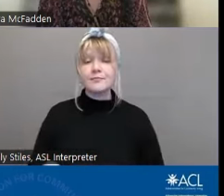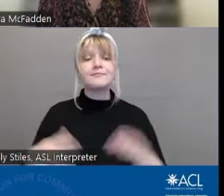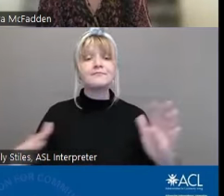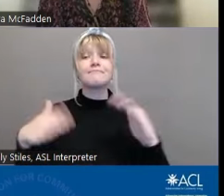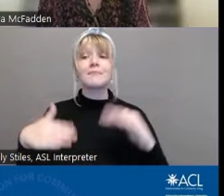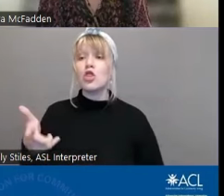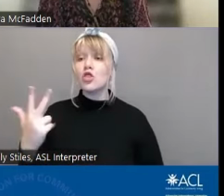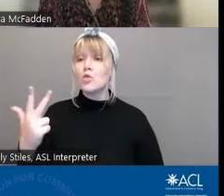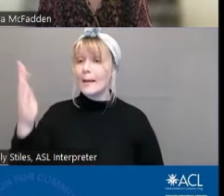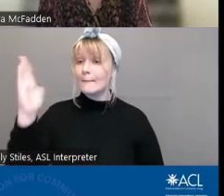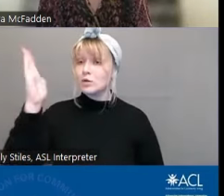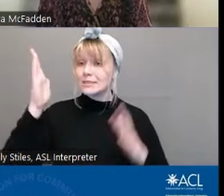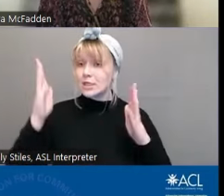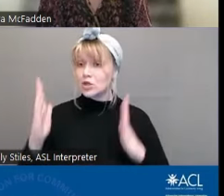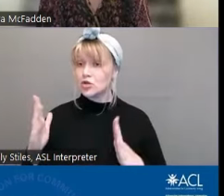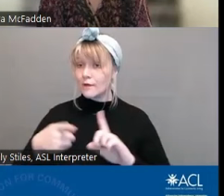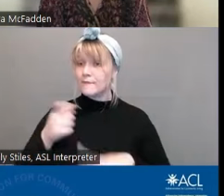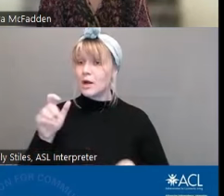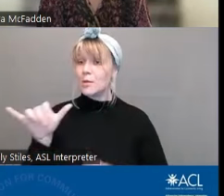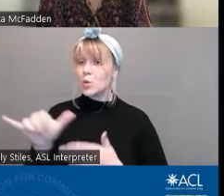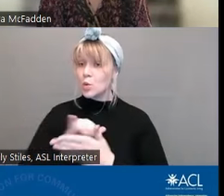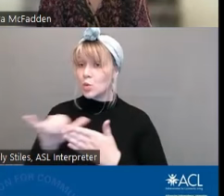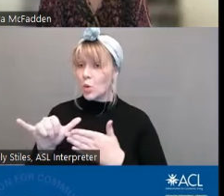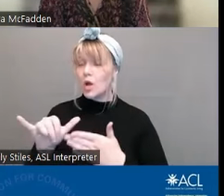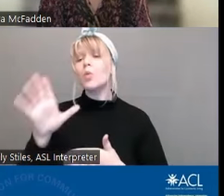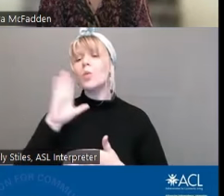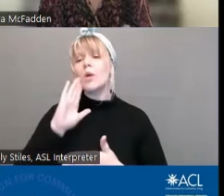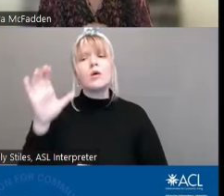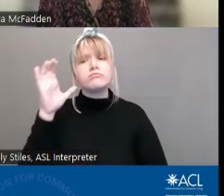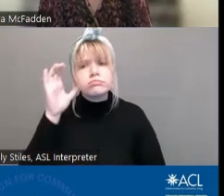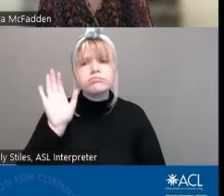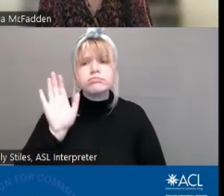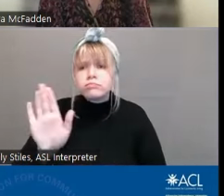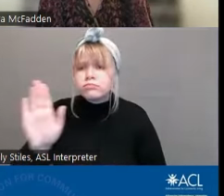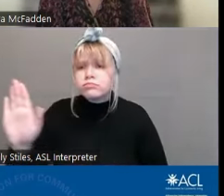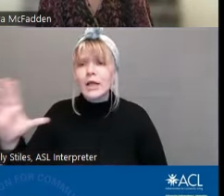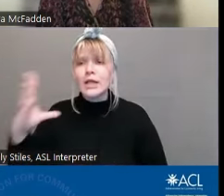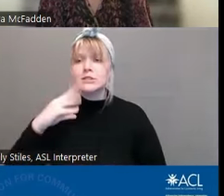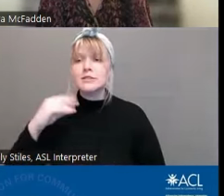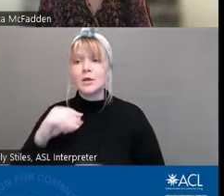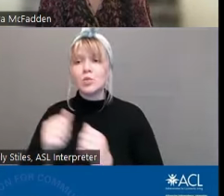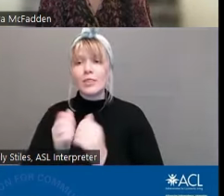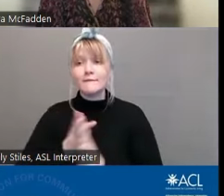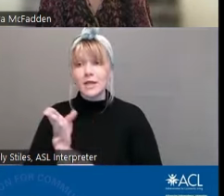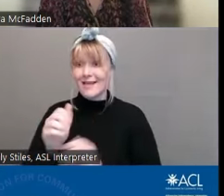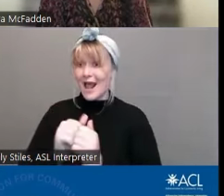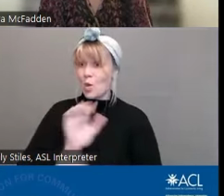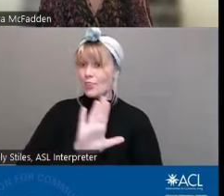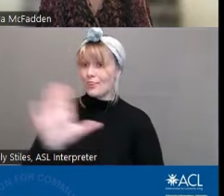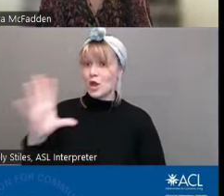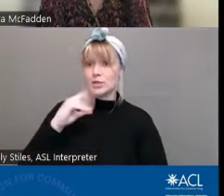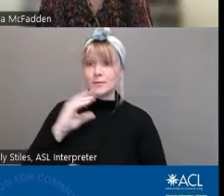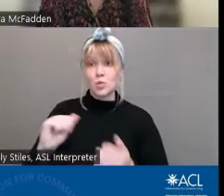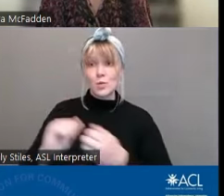talk to them about what they are experiencing in the field and how their collaboration helps address homelessness in their communities.